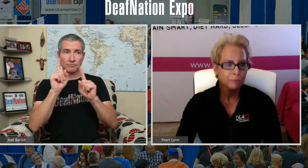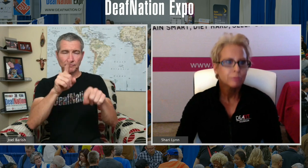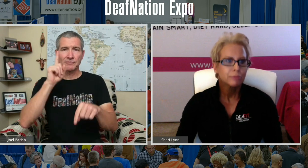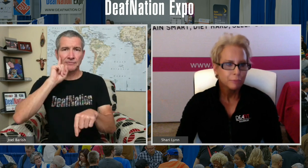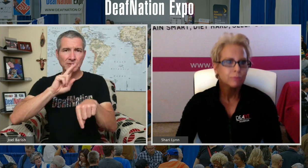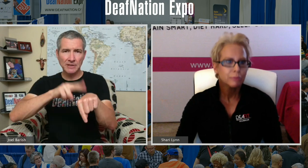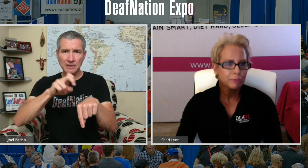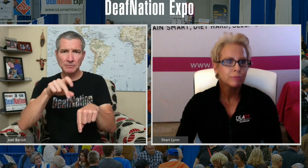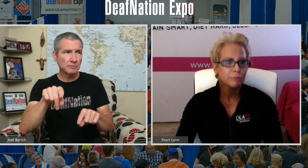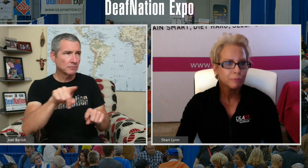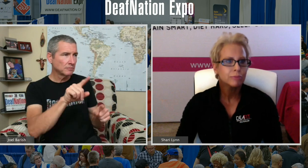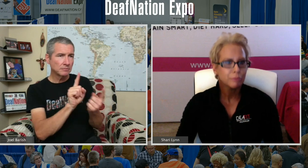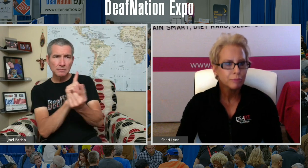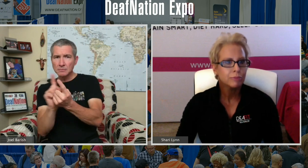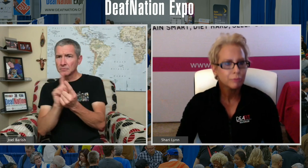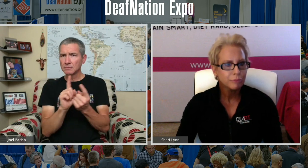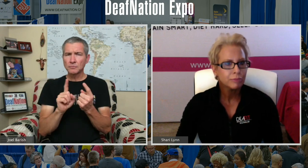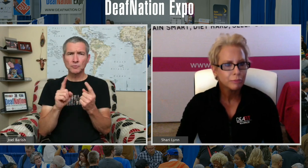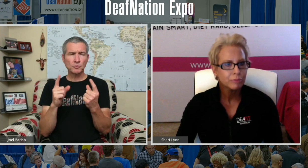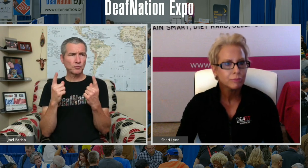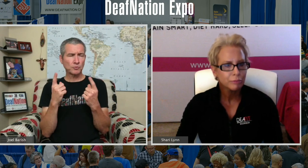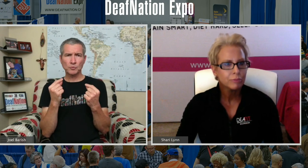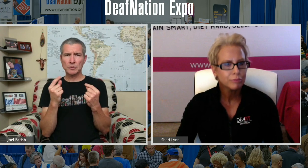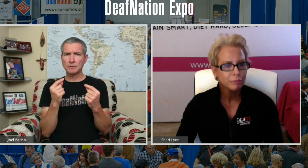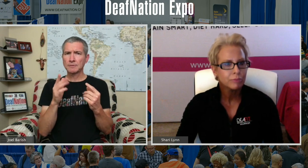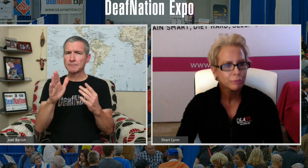You’ve gone to the DeafNation Expo and met people.